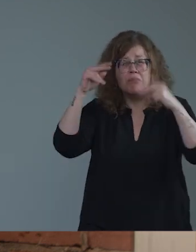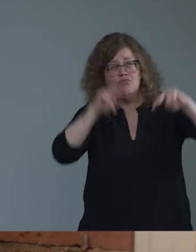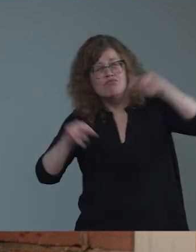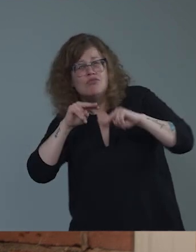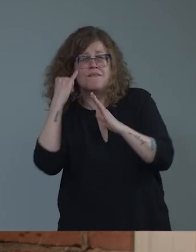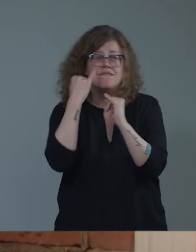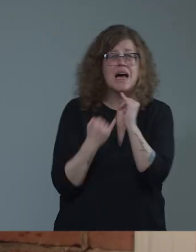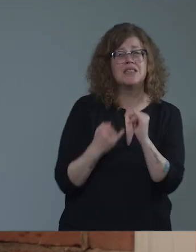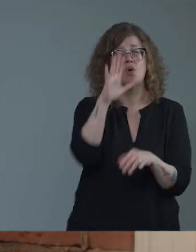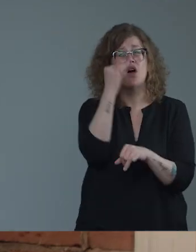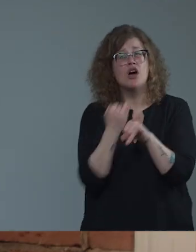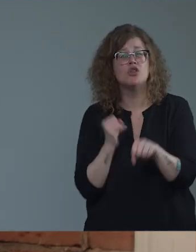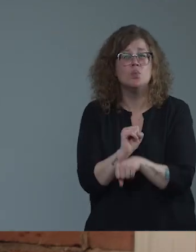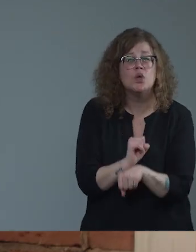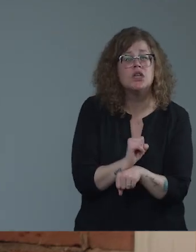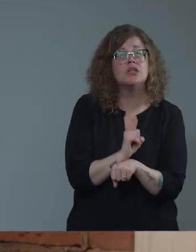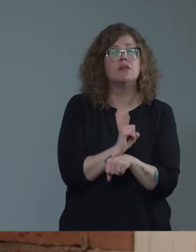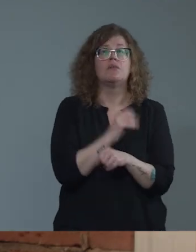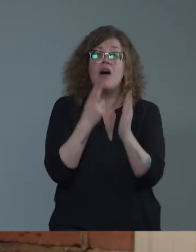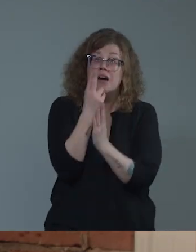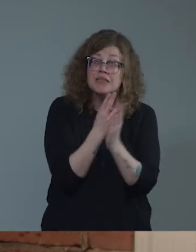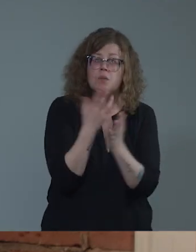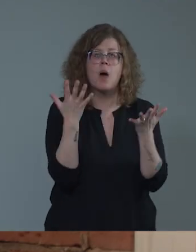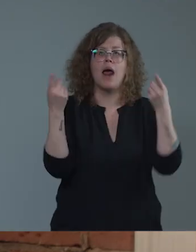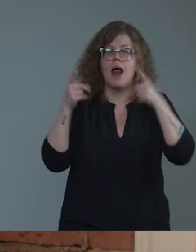It's protecting the community and helps them understand and have confidence that the work